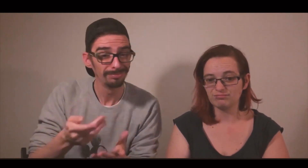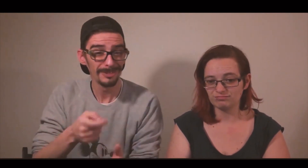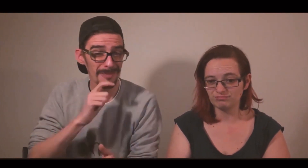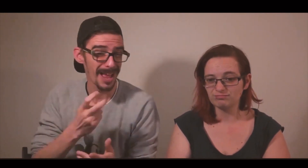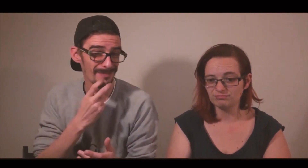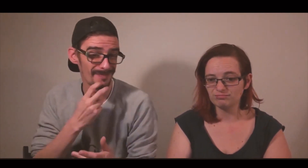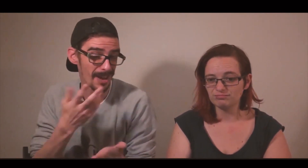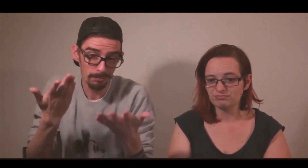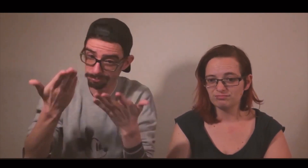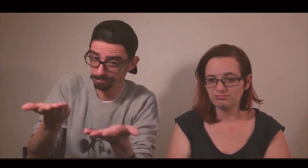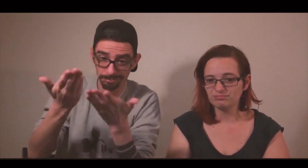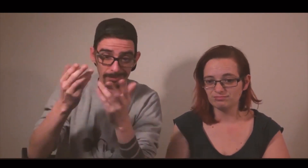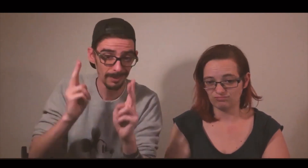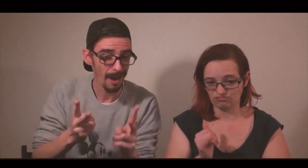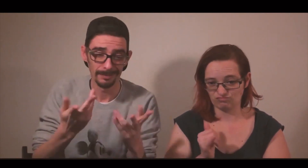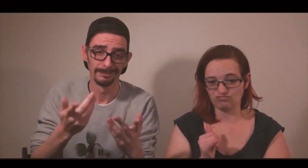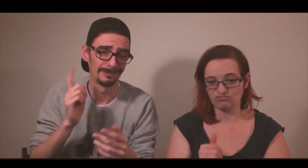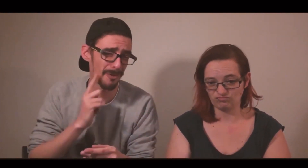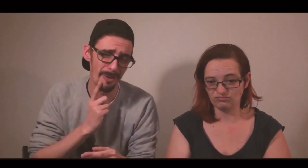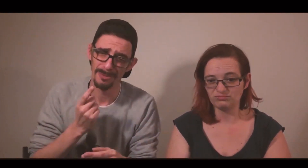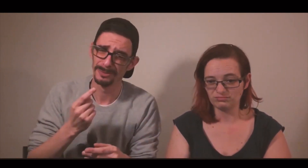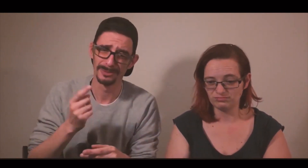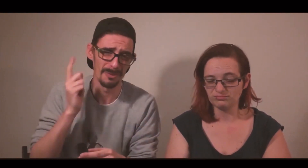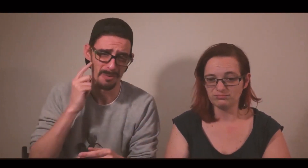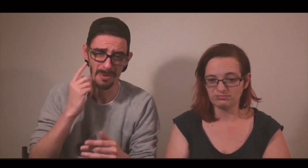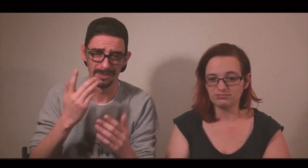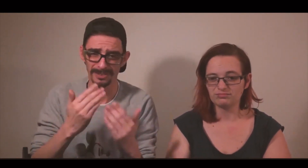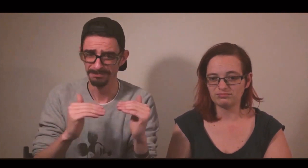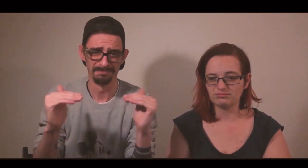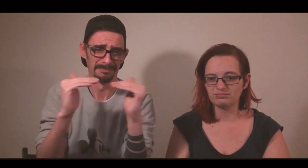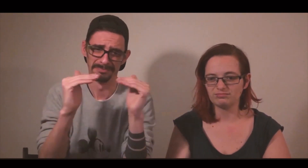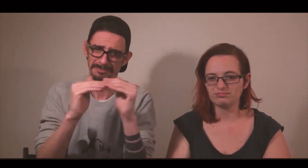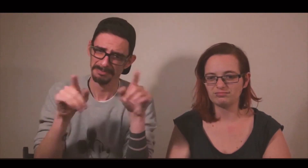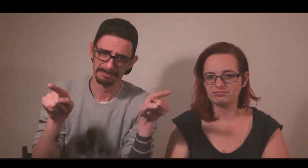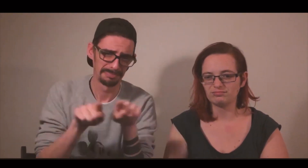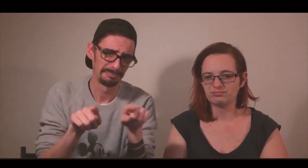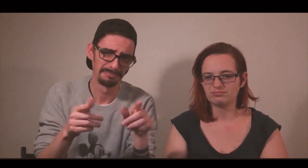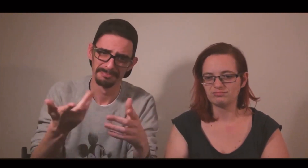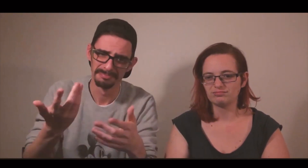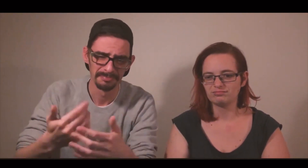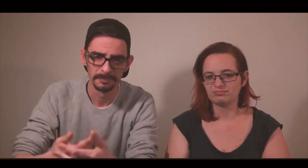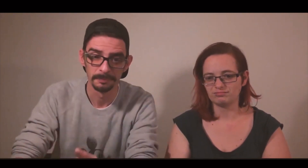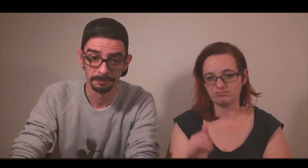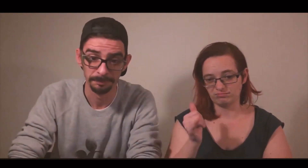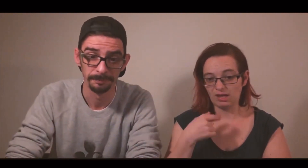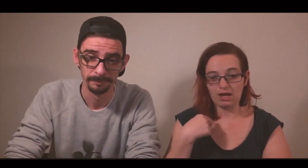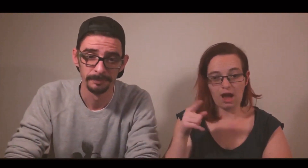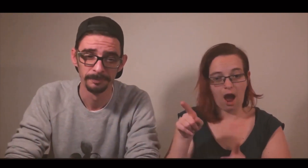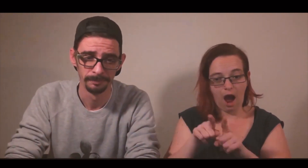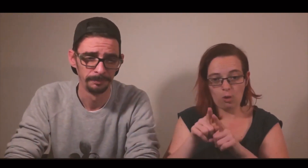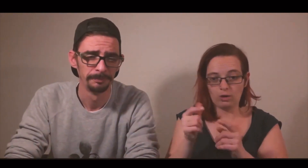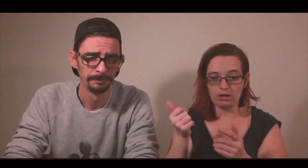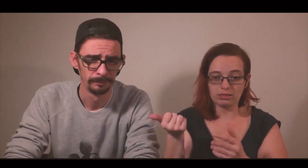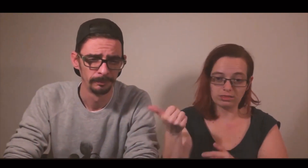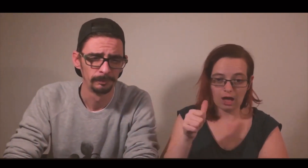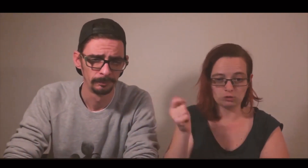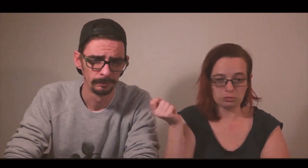he is not focuses on the issues. Even rather on Issues sometimes there aren’t really exist. When it comes to music, deaf people are equal to hearing people.